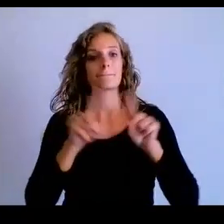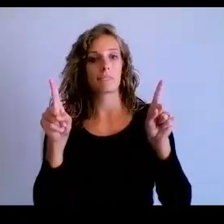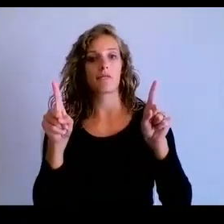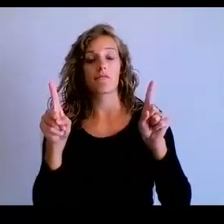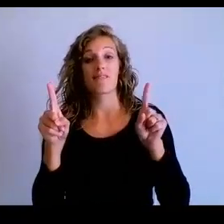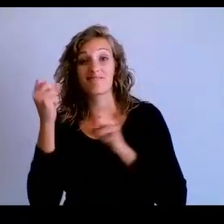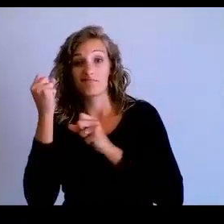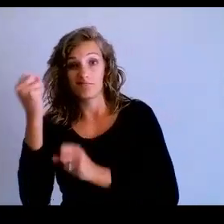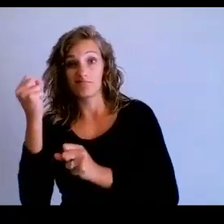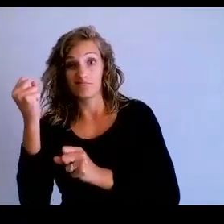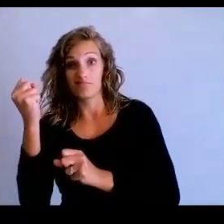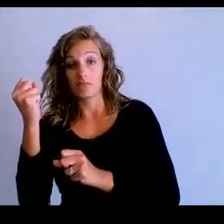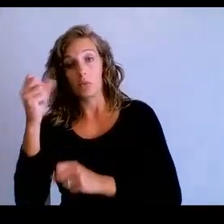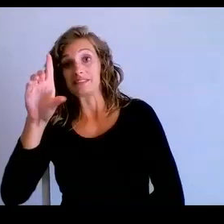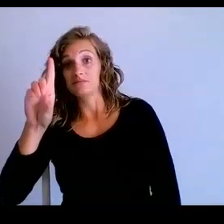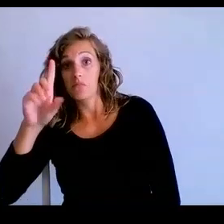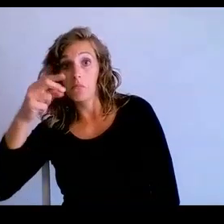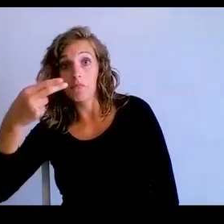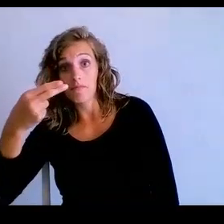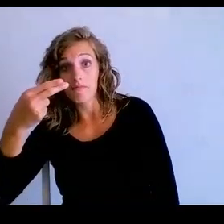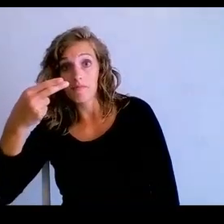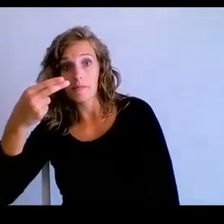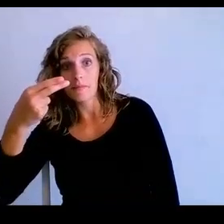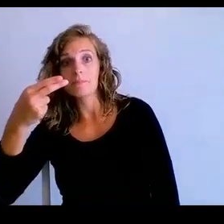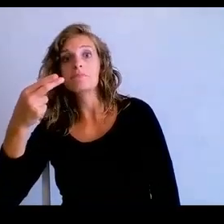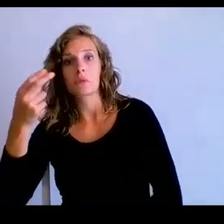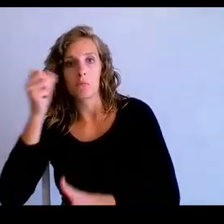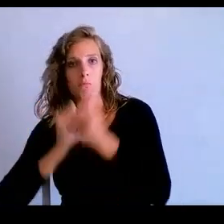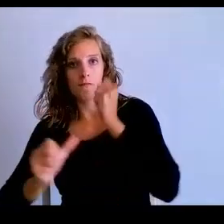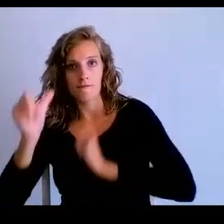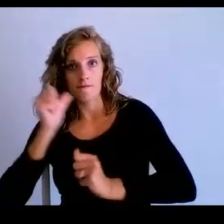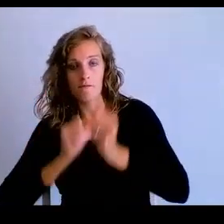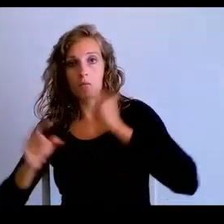hands to perform the sign however the dominant hand